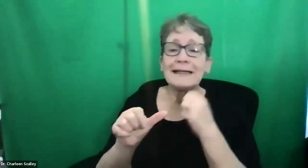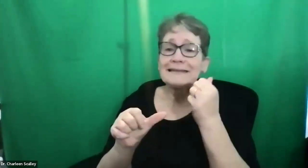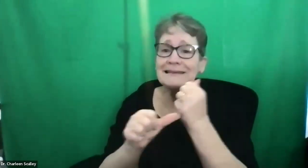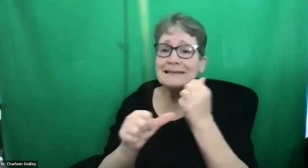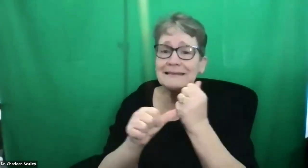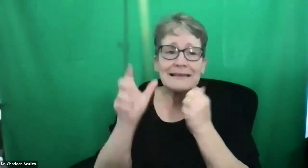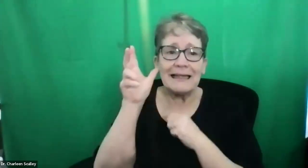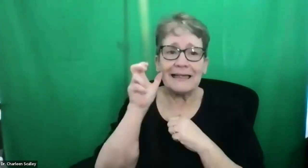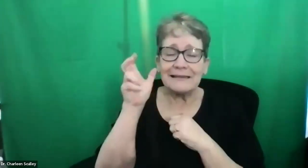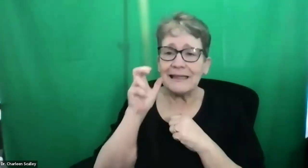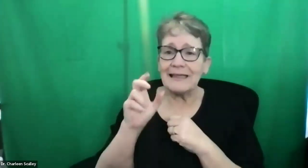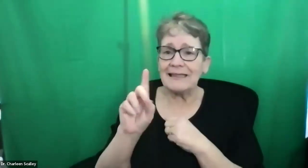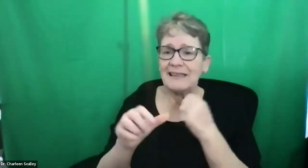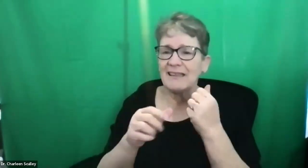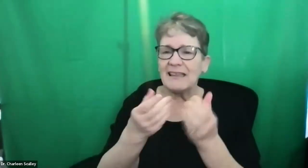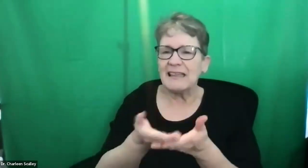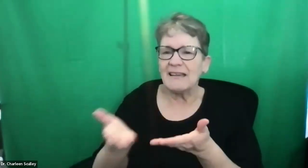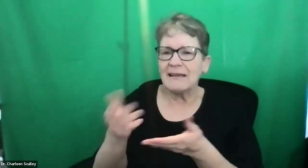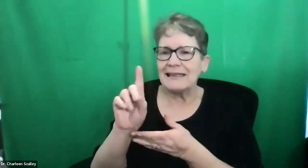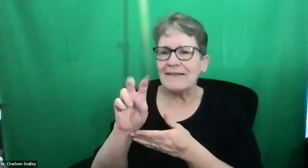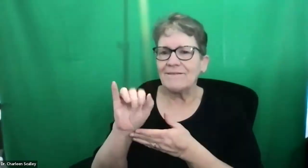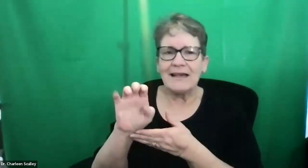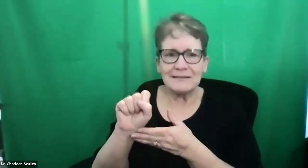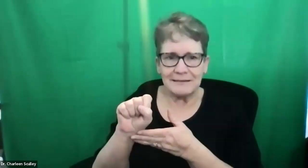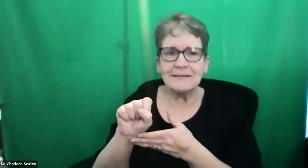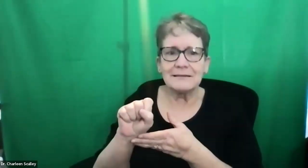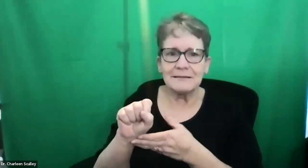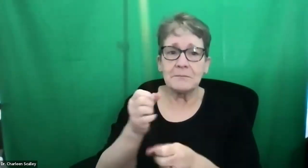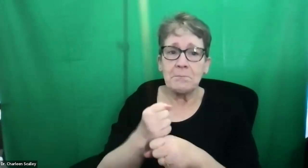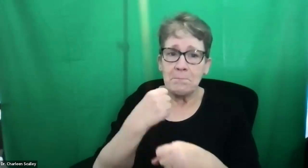The misunderstanding. So what is assistive listening devices?